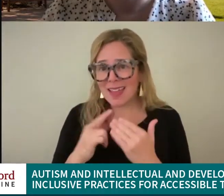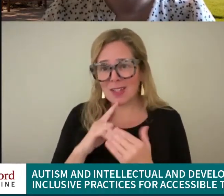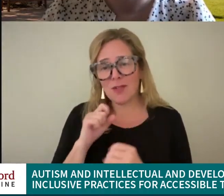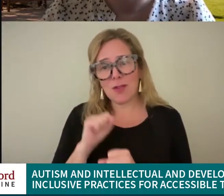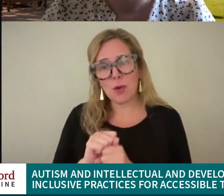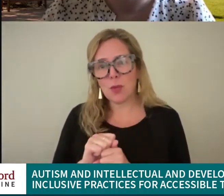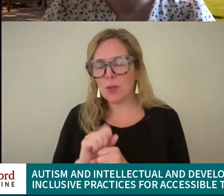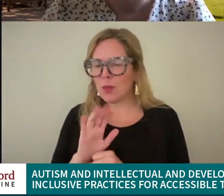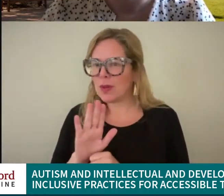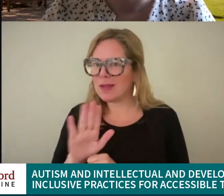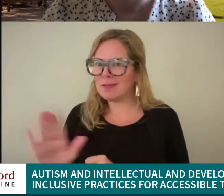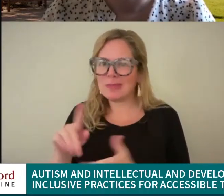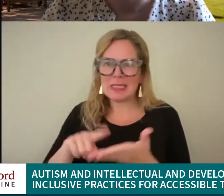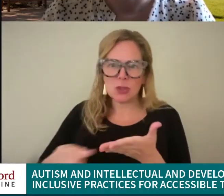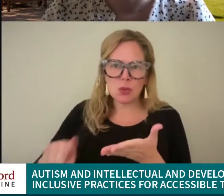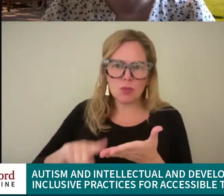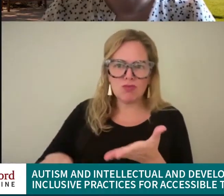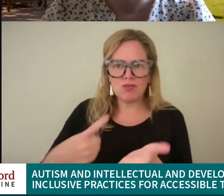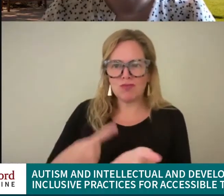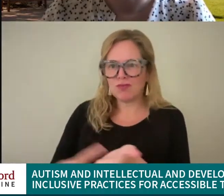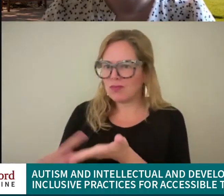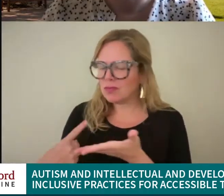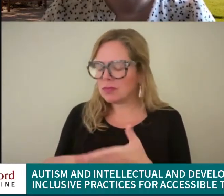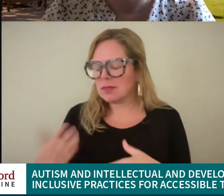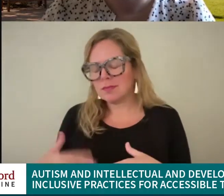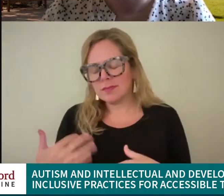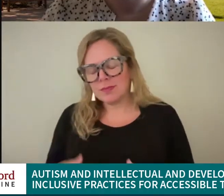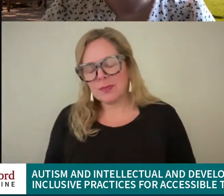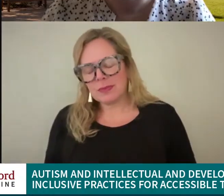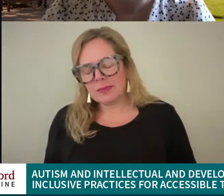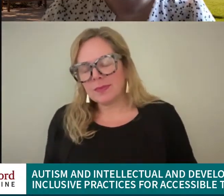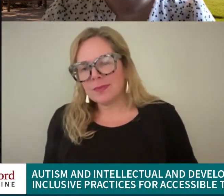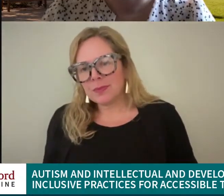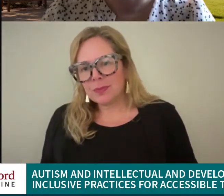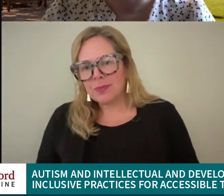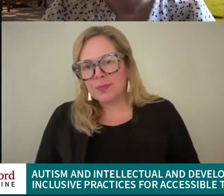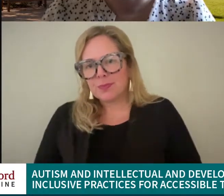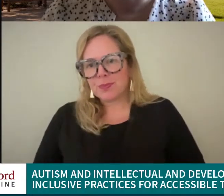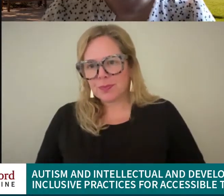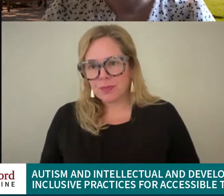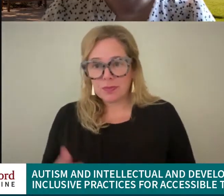we've been talking about. I think that, although I know you said you were speaking for yourself,